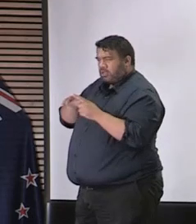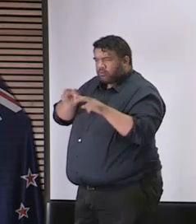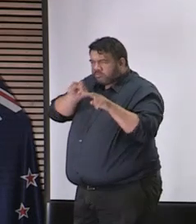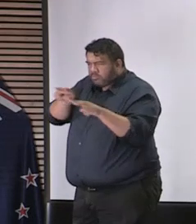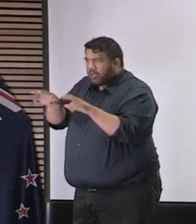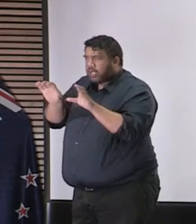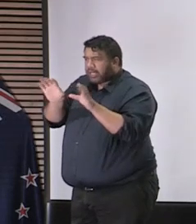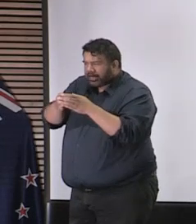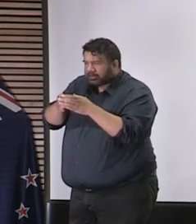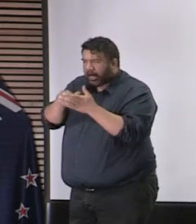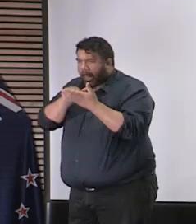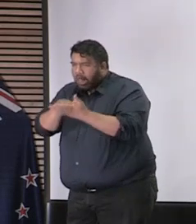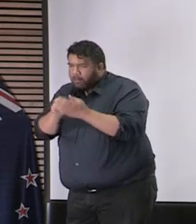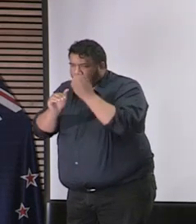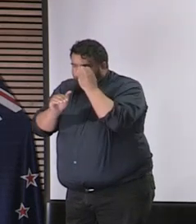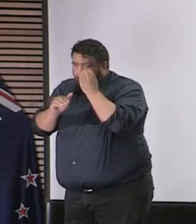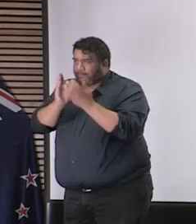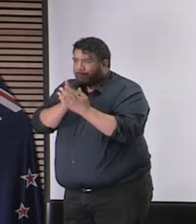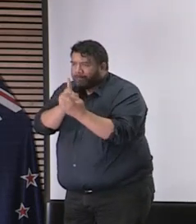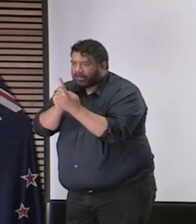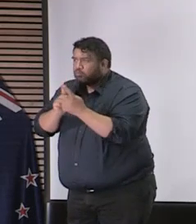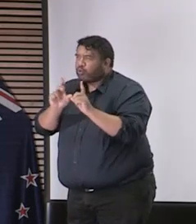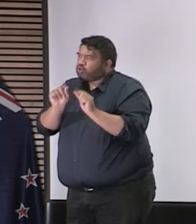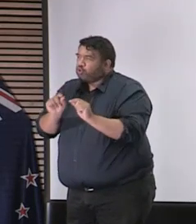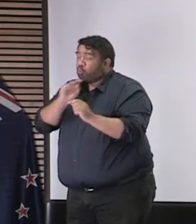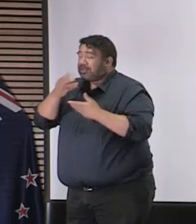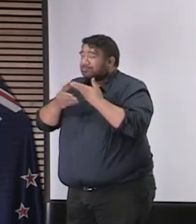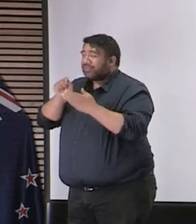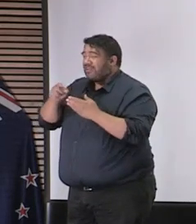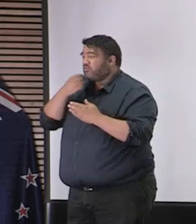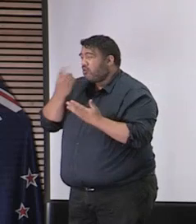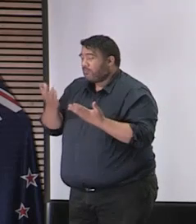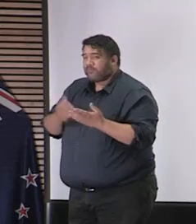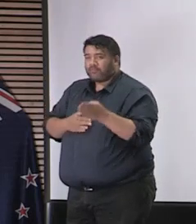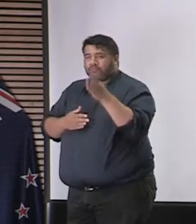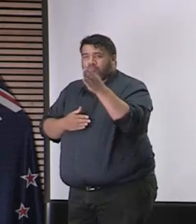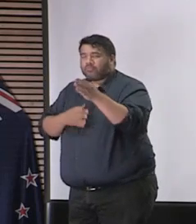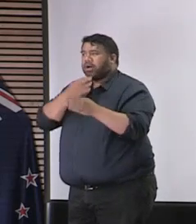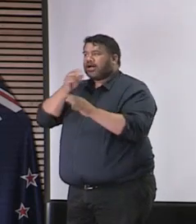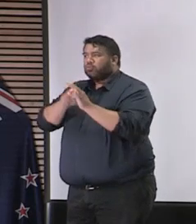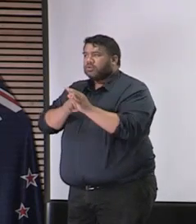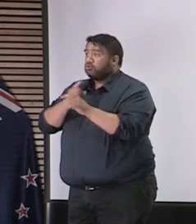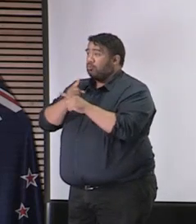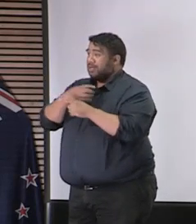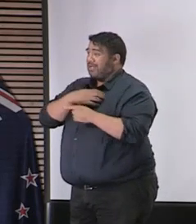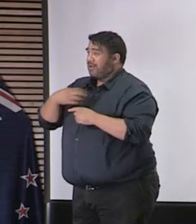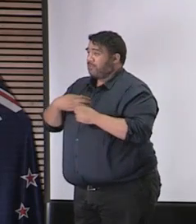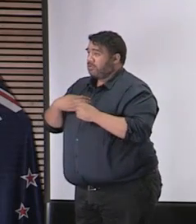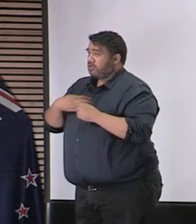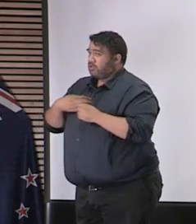talking through how clusters are managed by regional public health and ensure some more detail around some of what happens on the ground when a